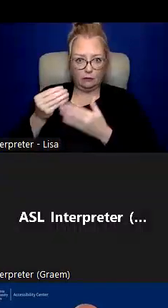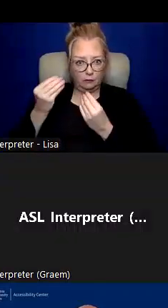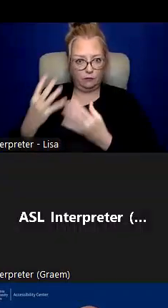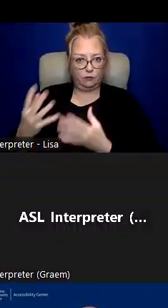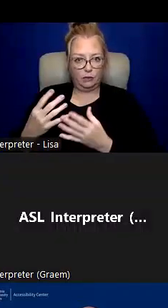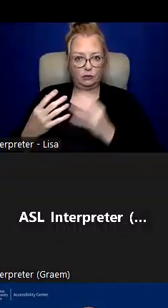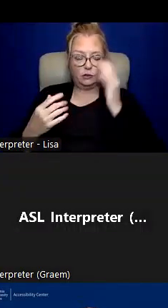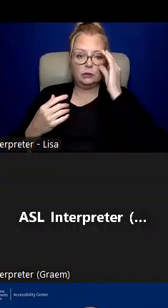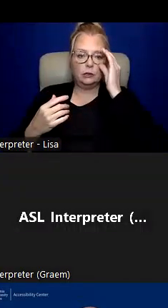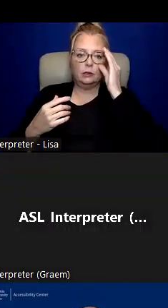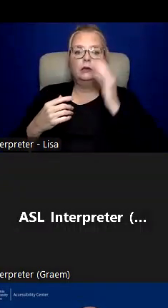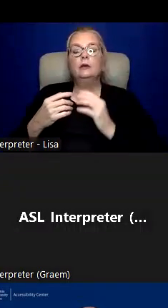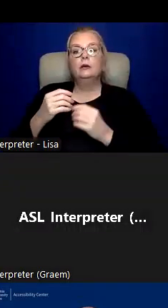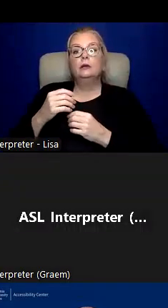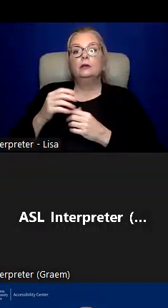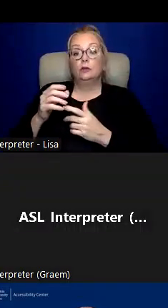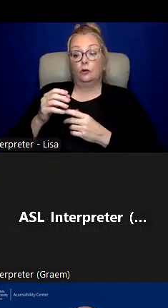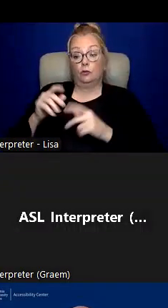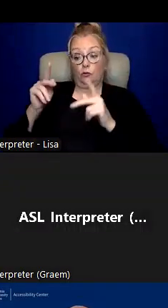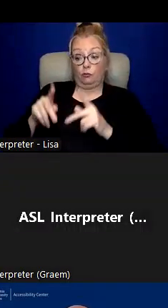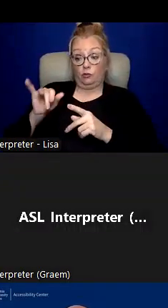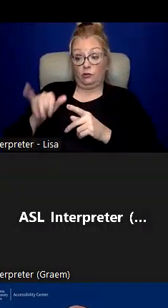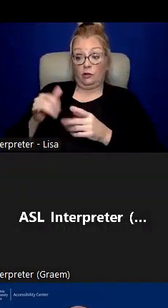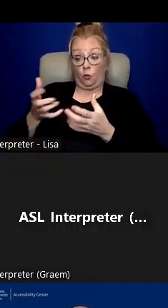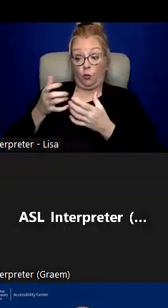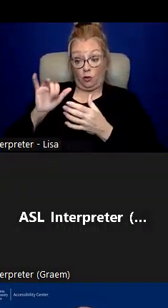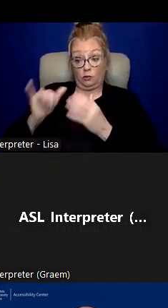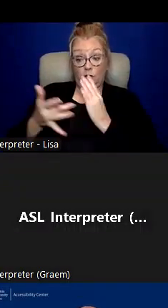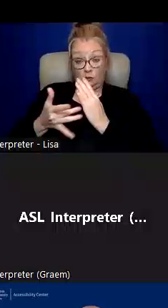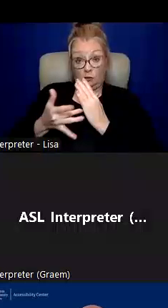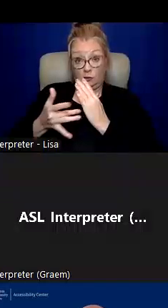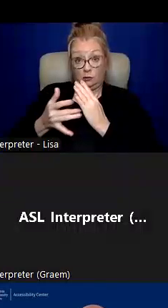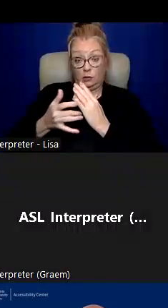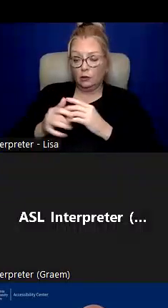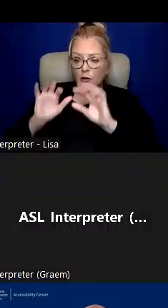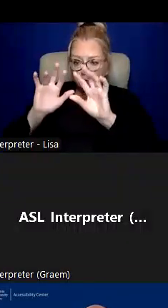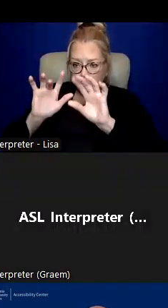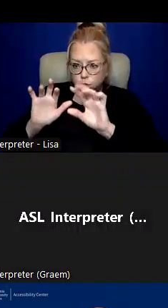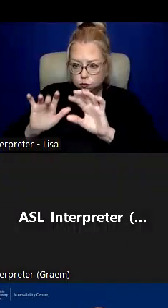to enter the product information to describe how something is going to be used, describe who the users are, et cetera.